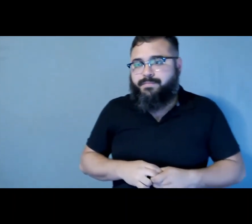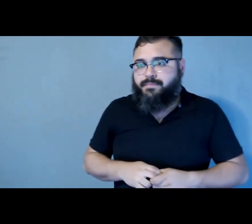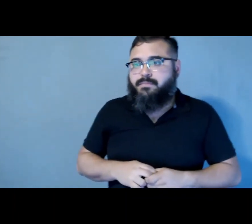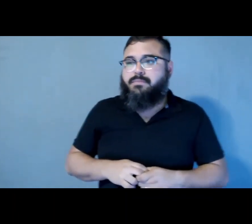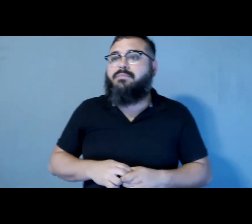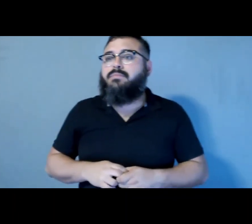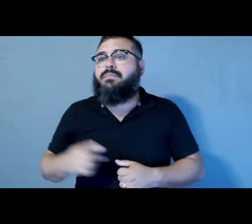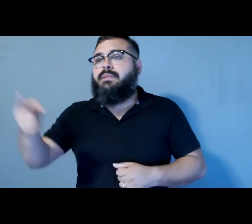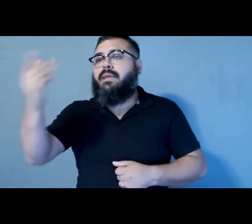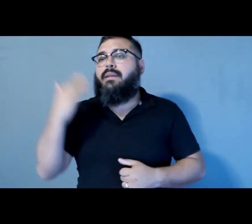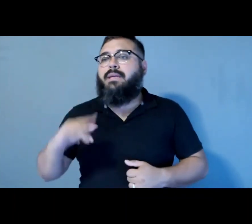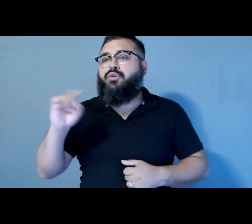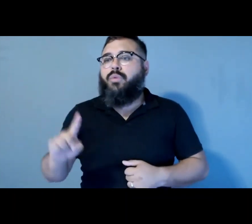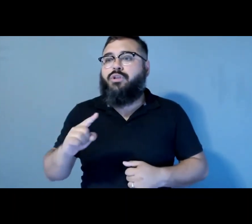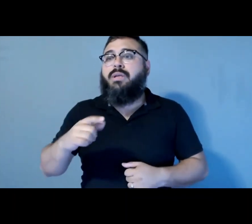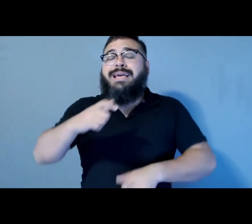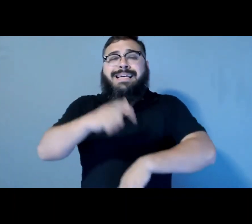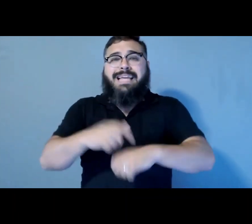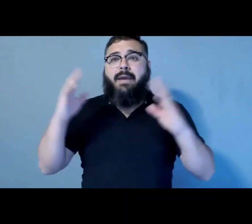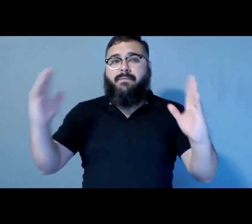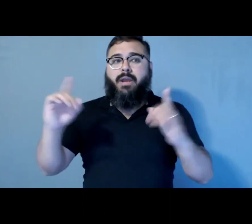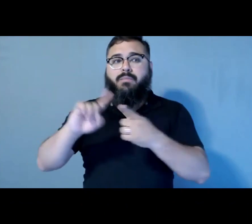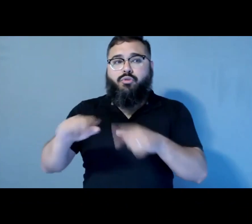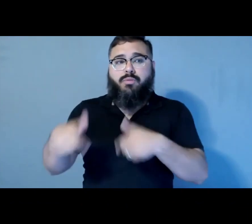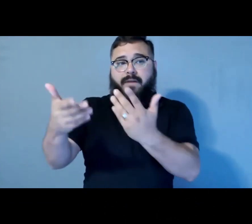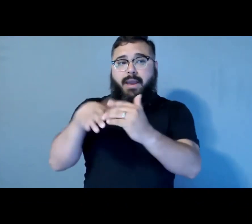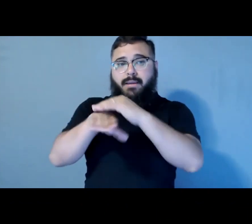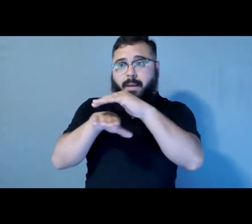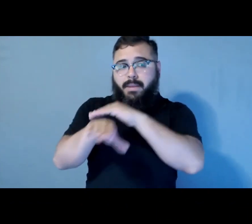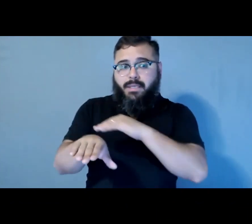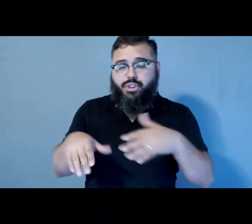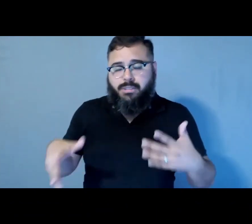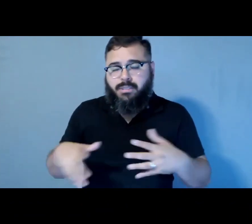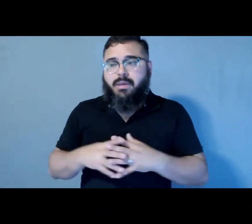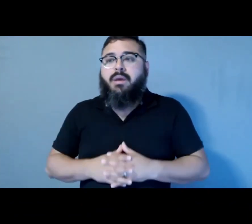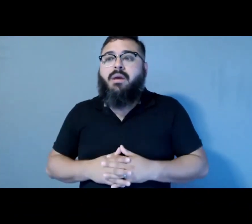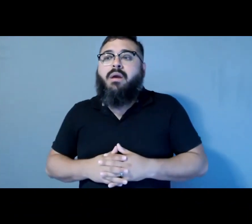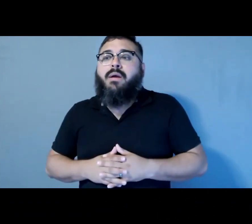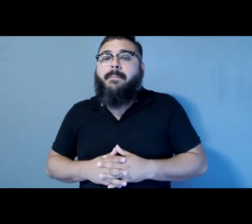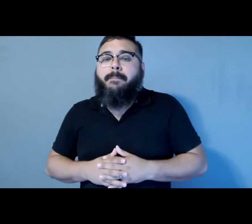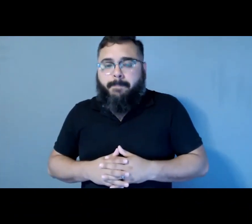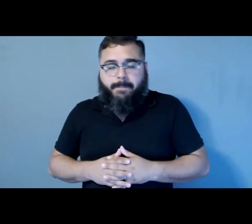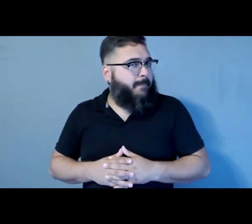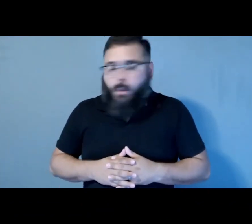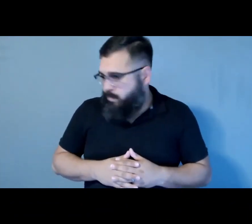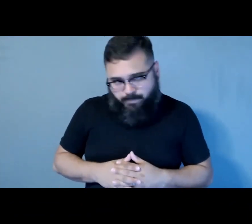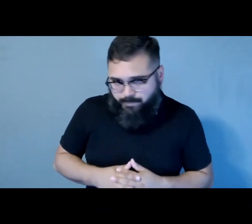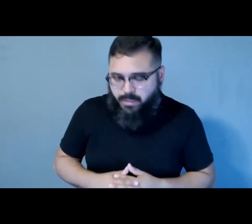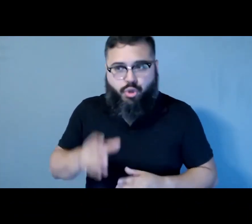The next question is, is there a timeframe to provide accommodations? There isn't, so there's no,